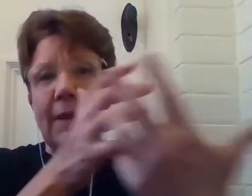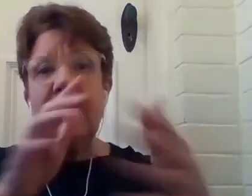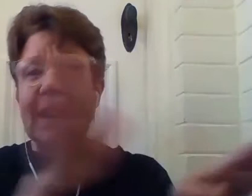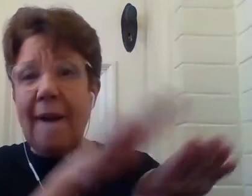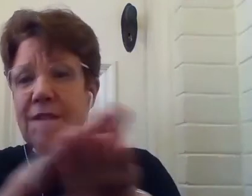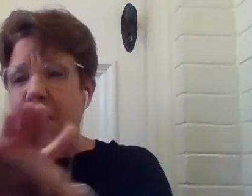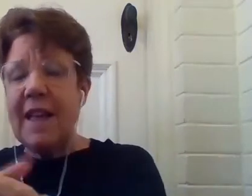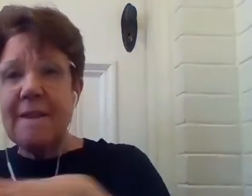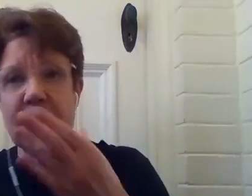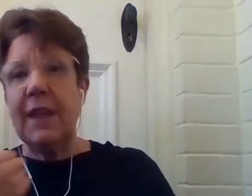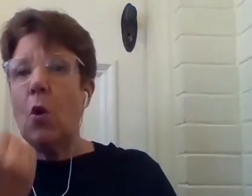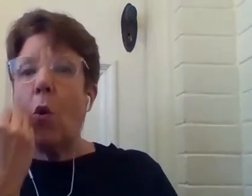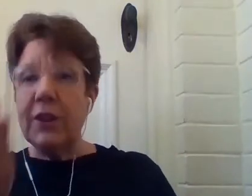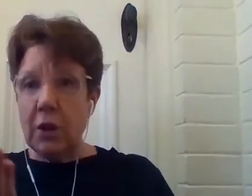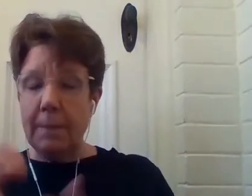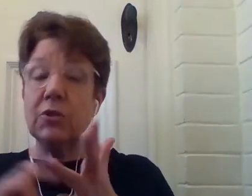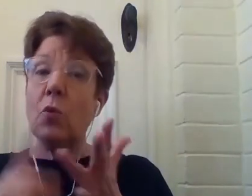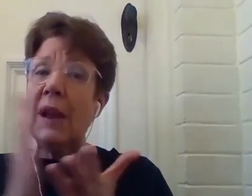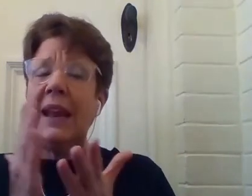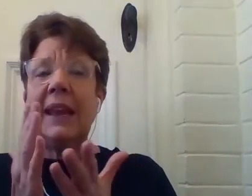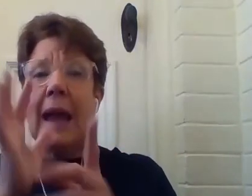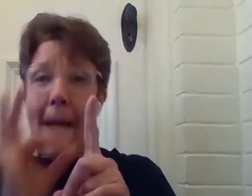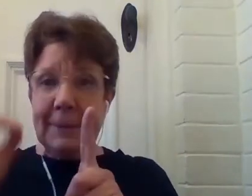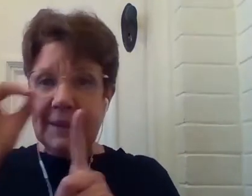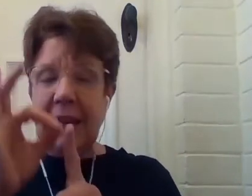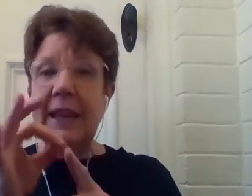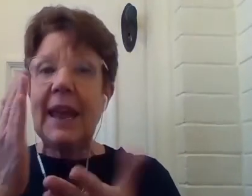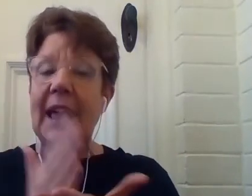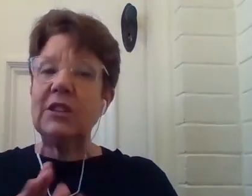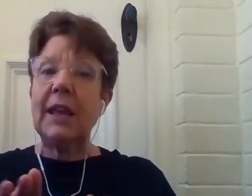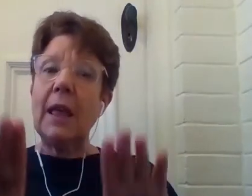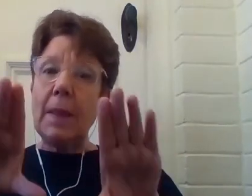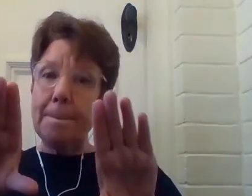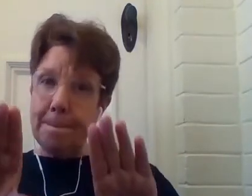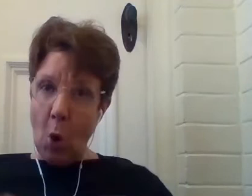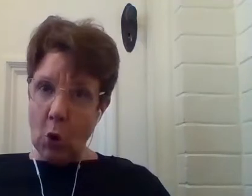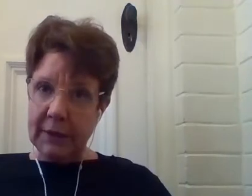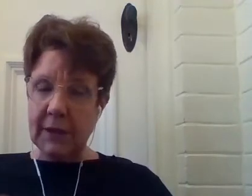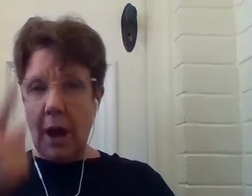part of the upskilling and part of this pause idea could be about